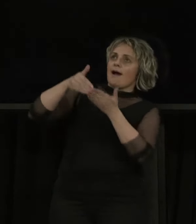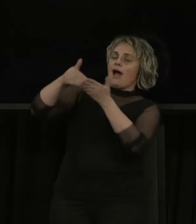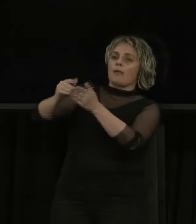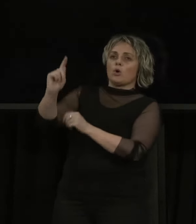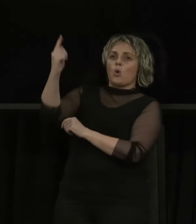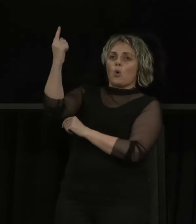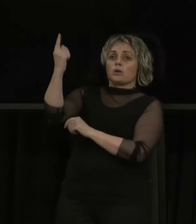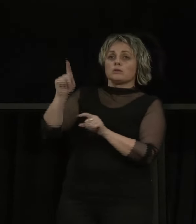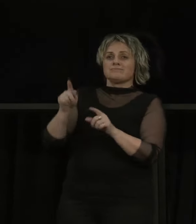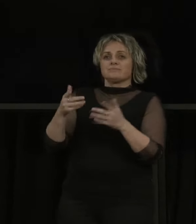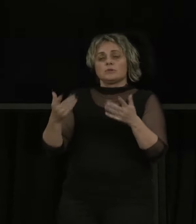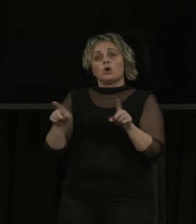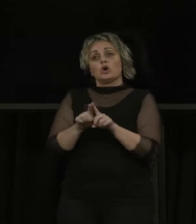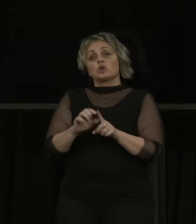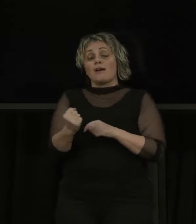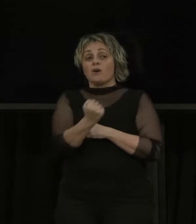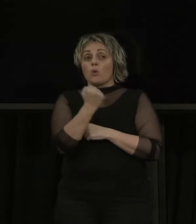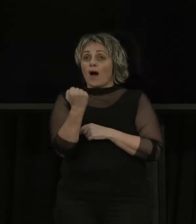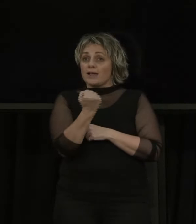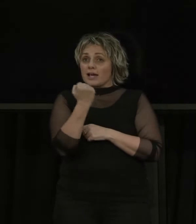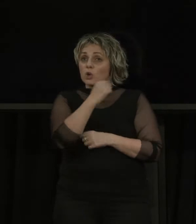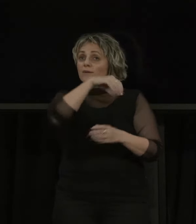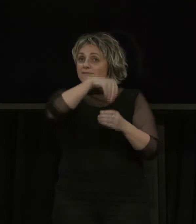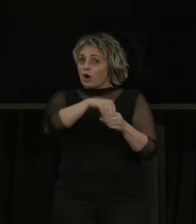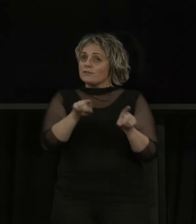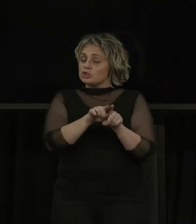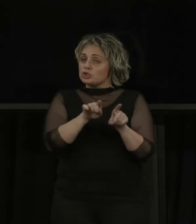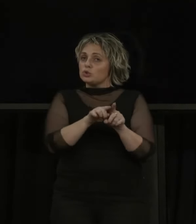We've had a fantastic response across all the public health units and they are